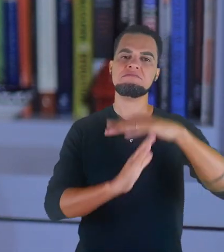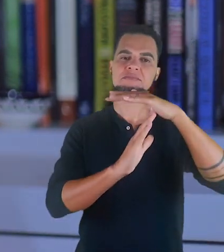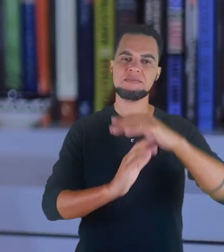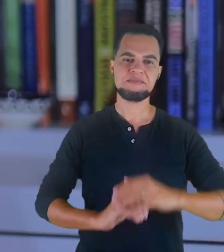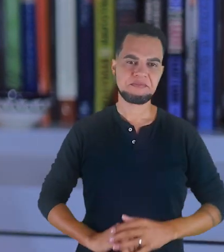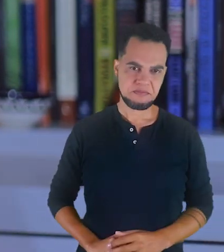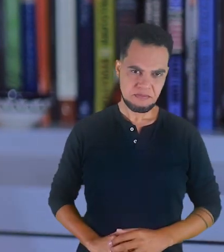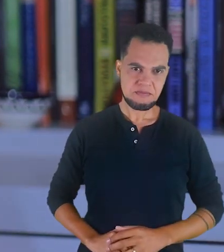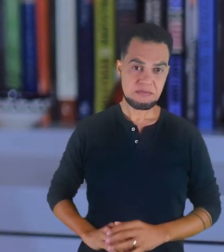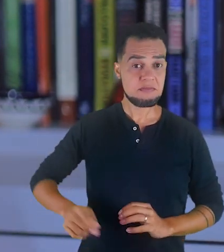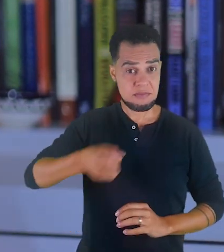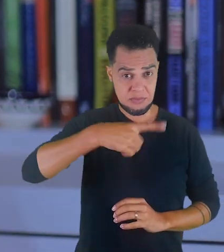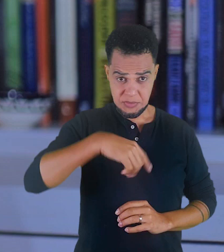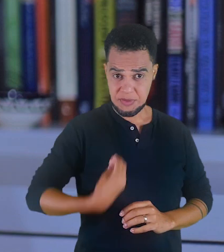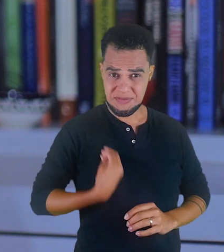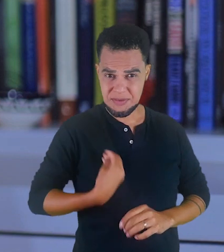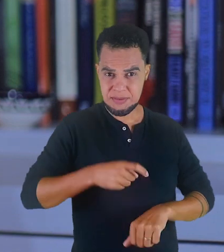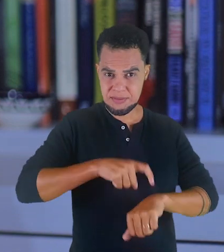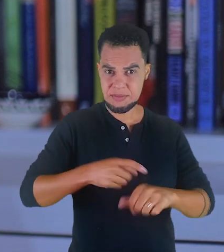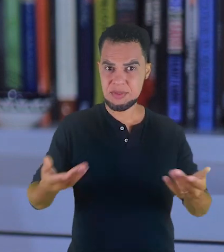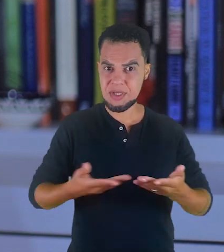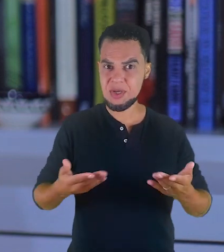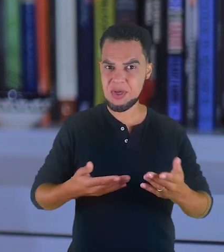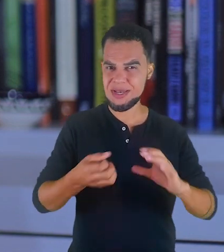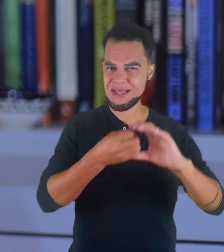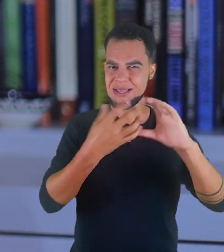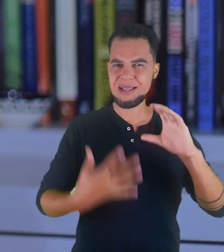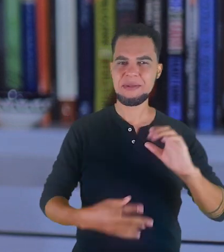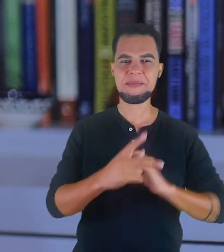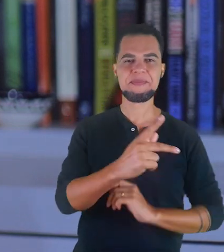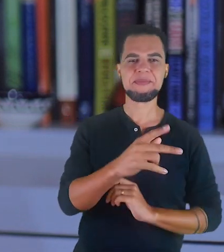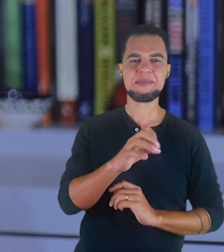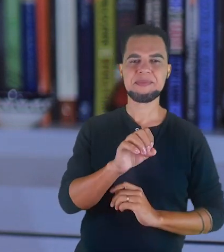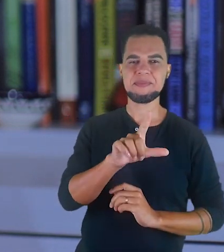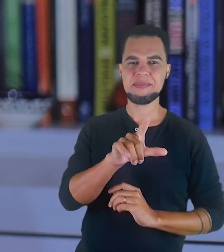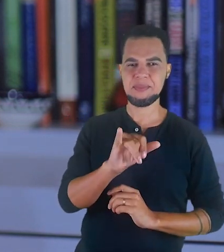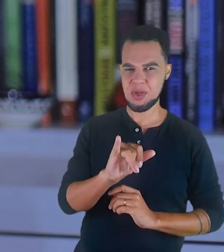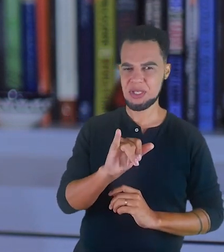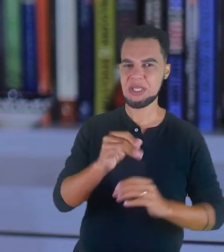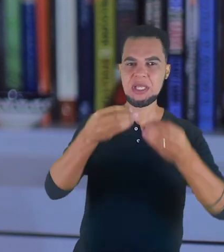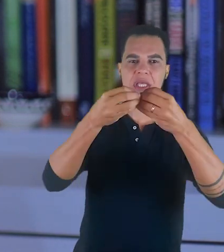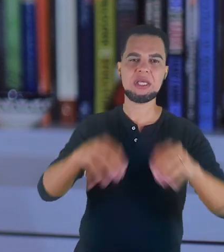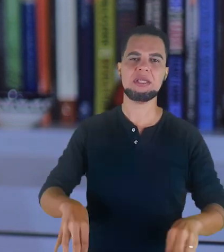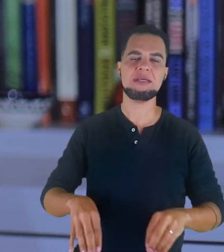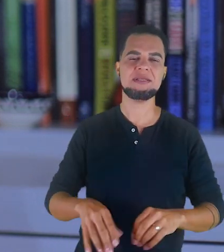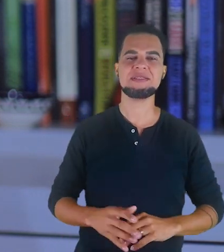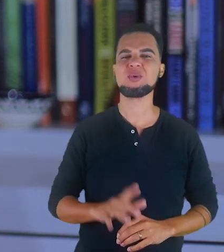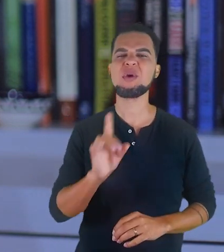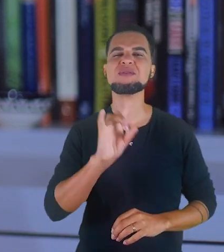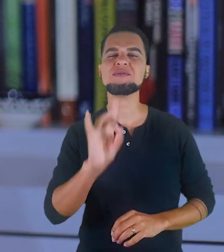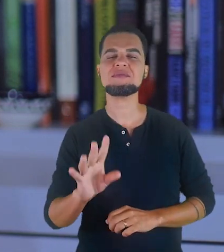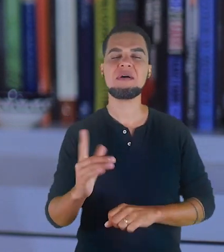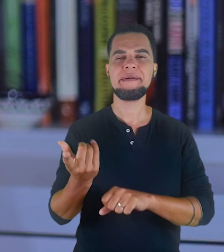We live in a moment that we have theoretically characterized as polycrisis. It is not enough talking about the crisis of capitalism,